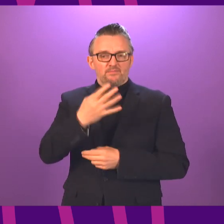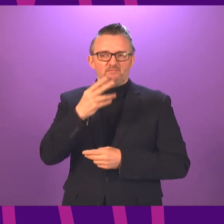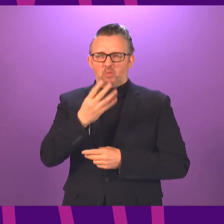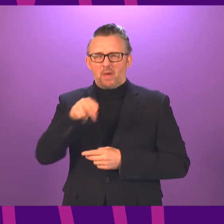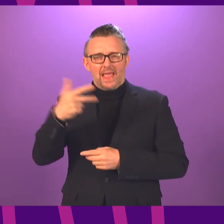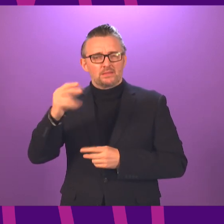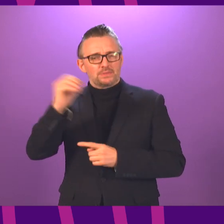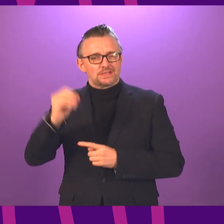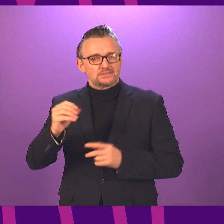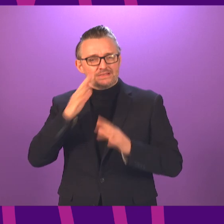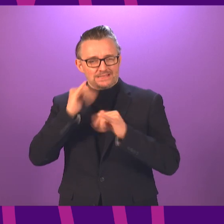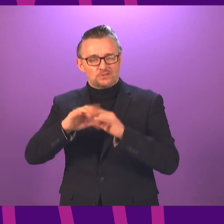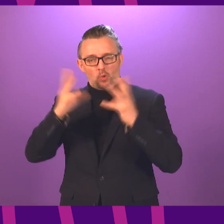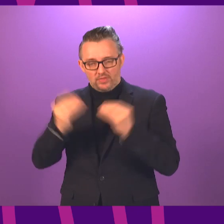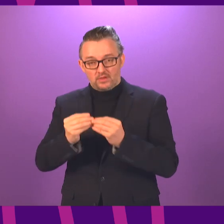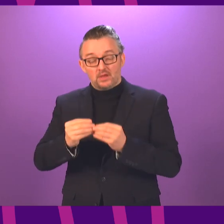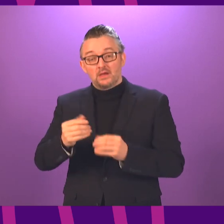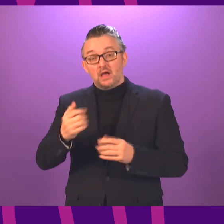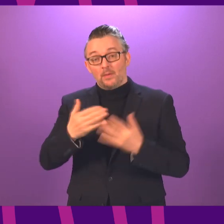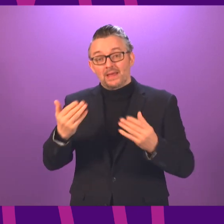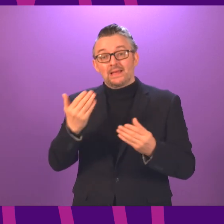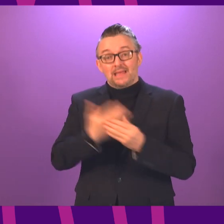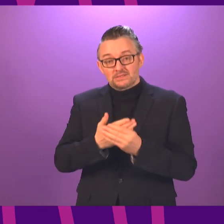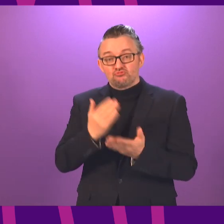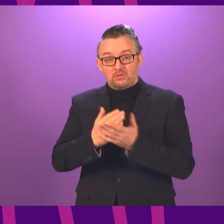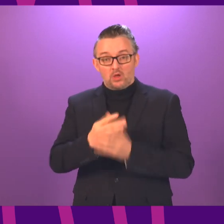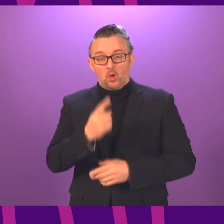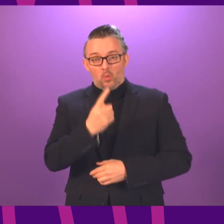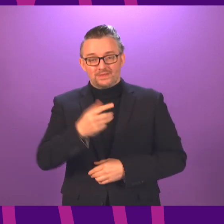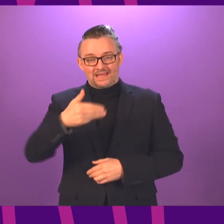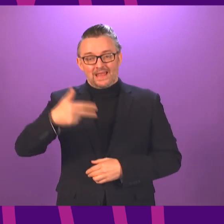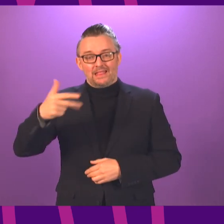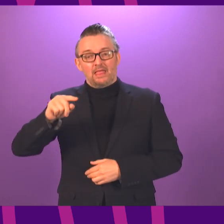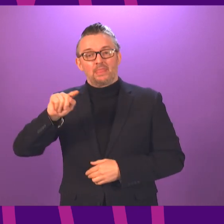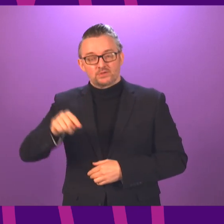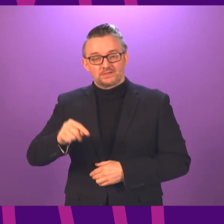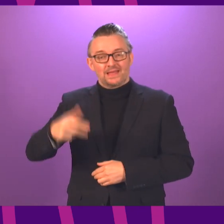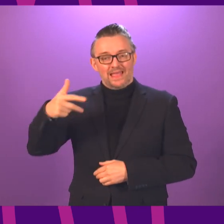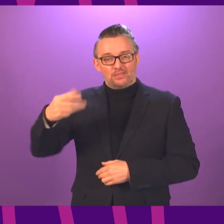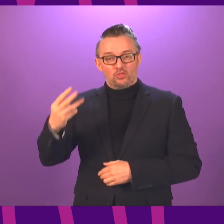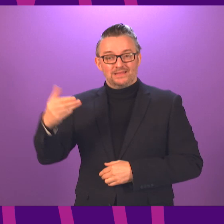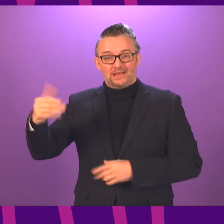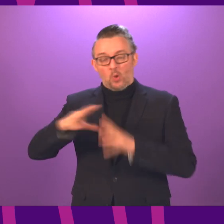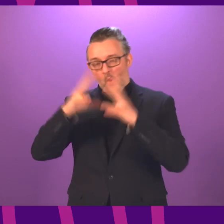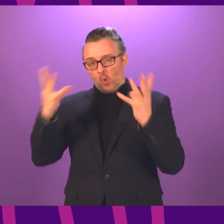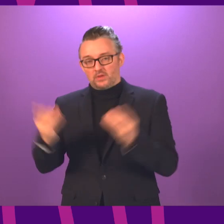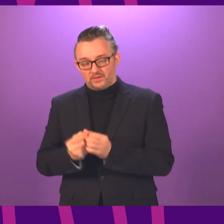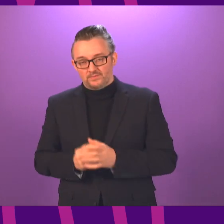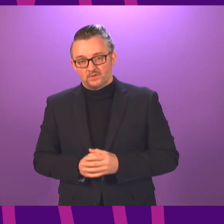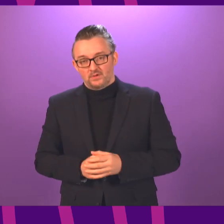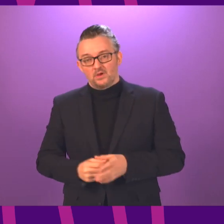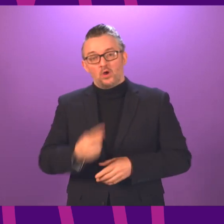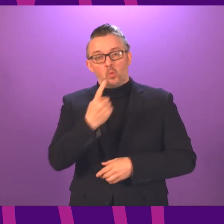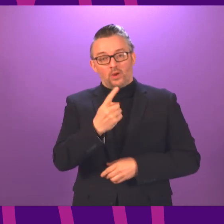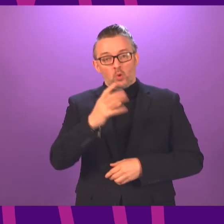carried out, so the total number of cases is 198,839. Currently, 1,076 people are in